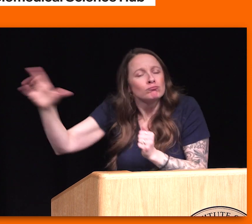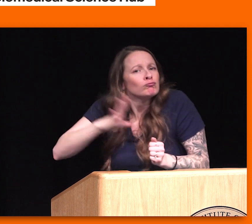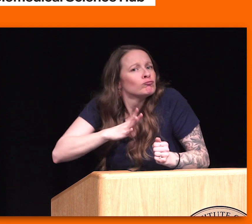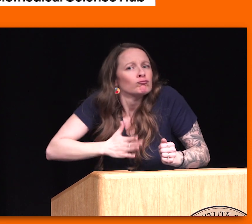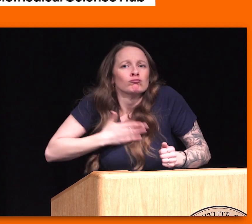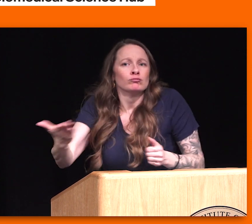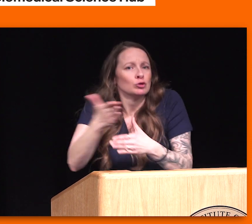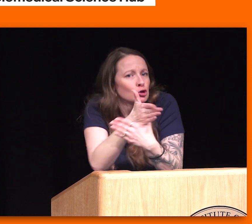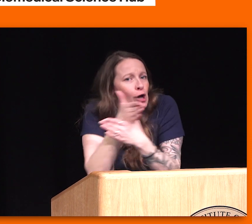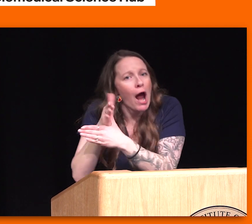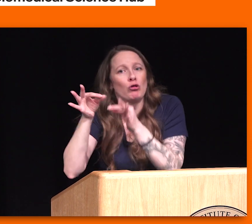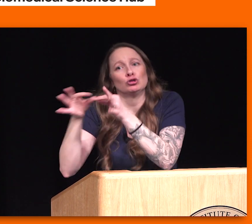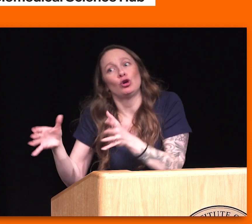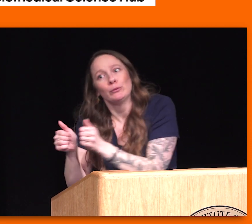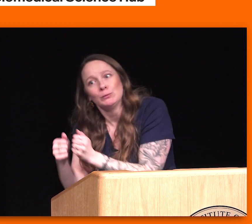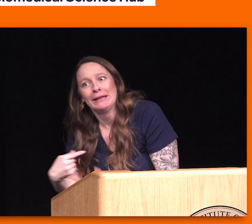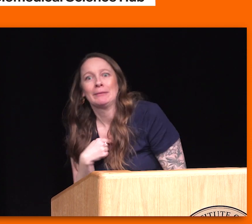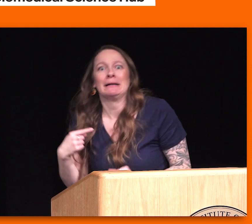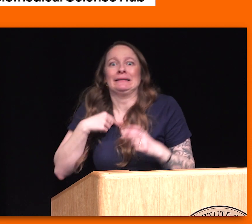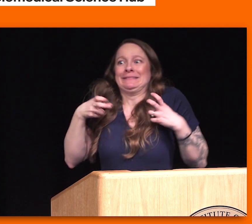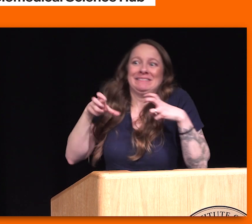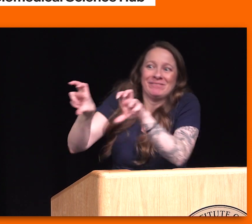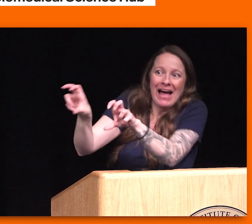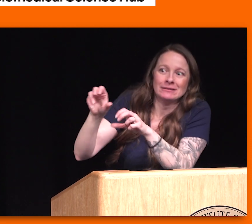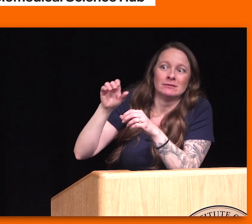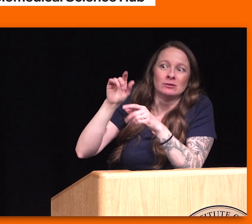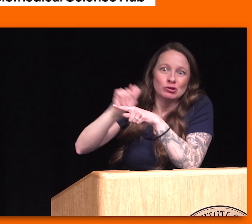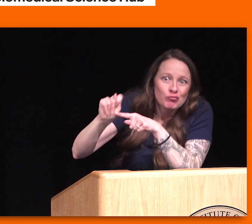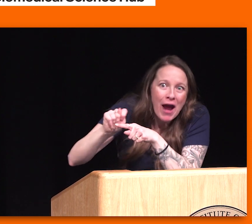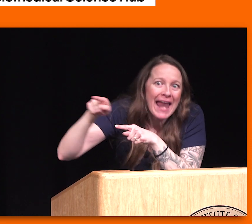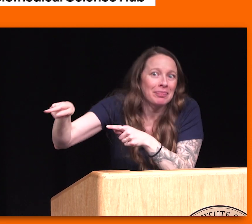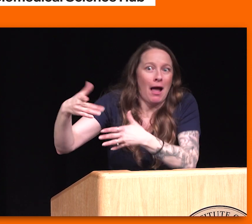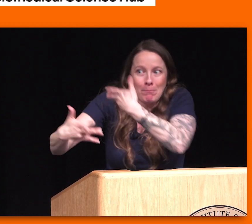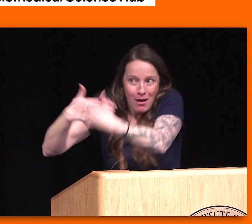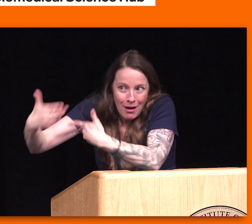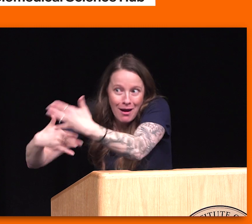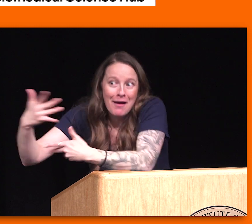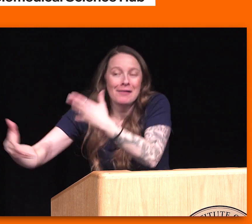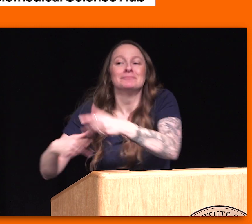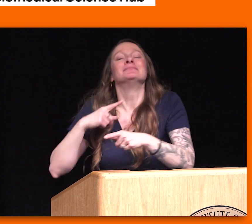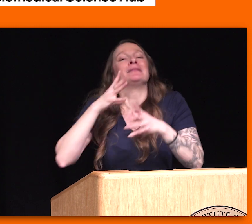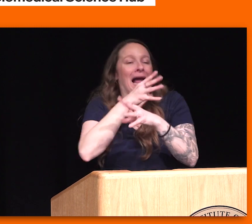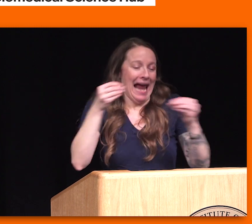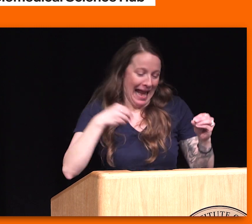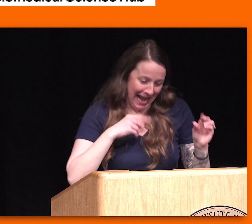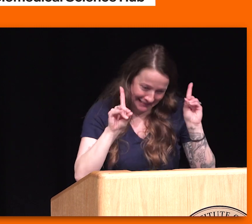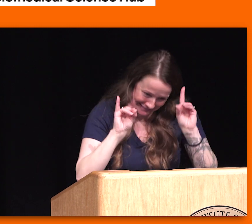who I was comfortable with, who was happy to share their interpreter resources with me. I was able to meet with them ahead of time